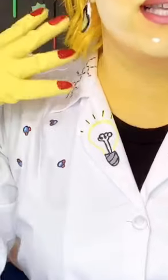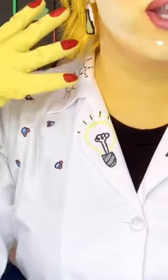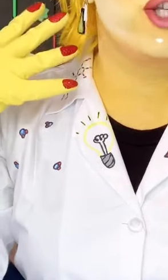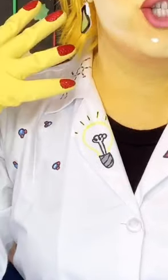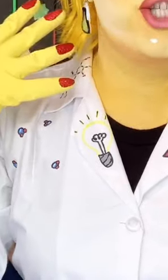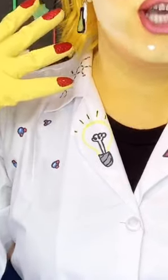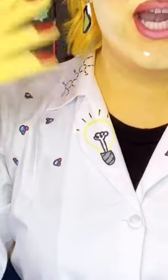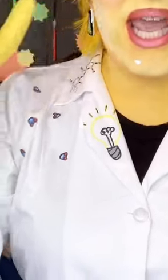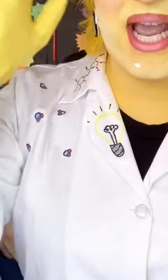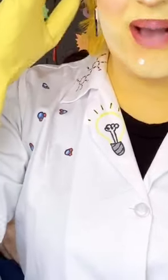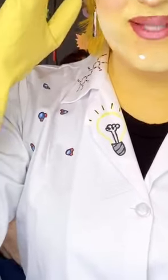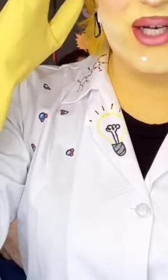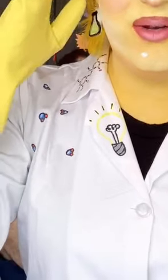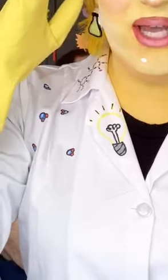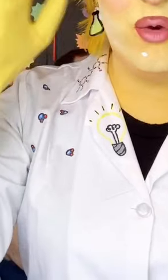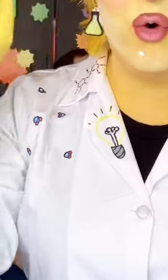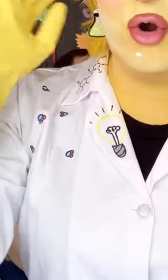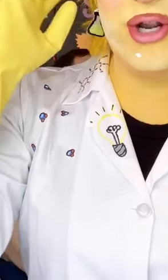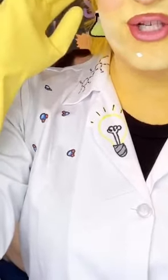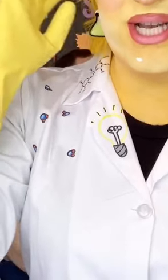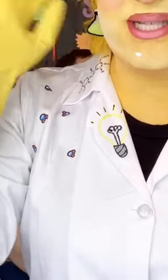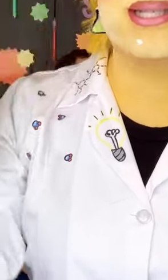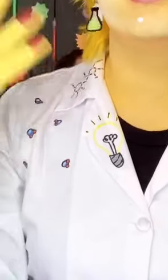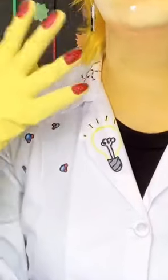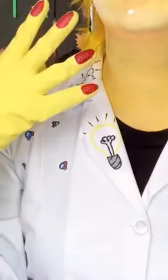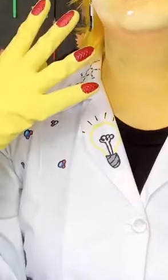look stunning. Absolutely gorgeous.